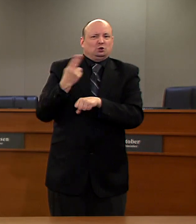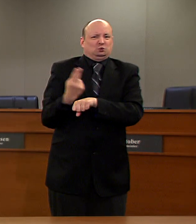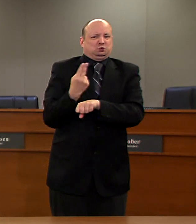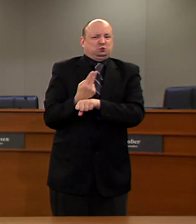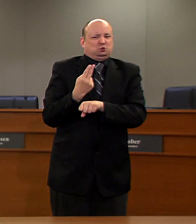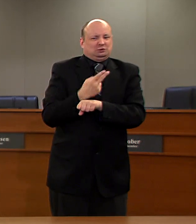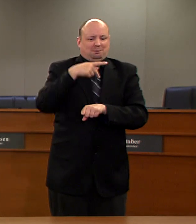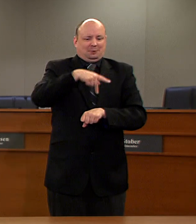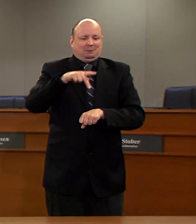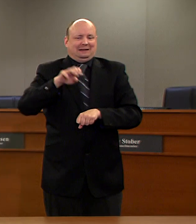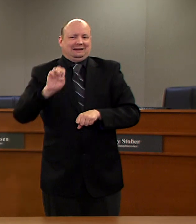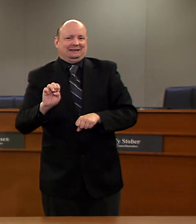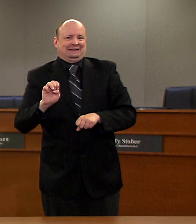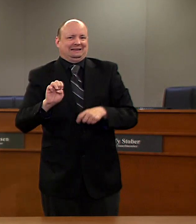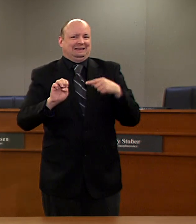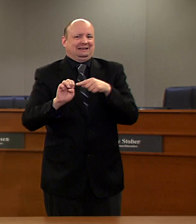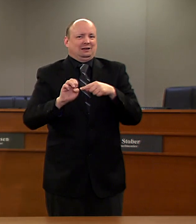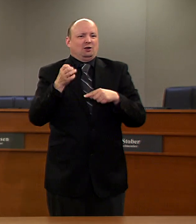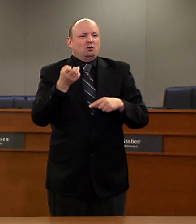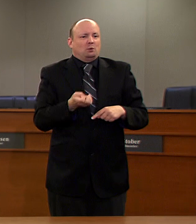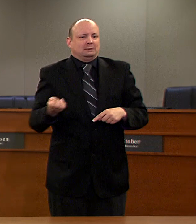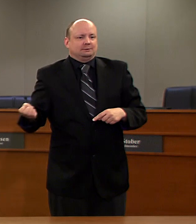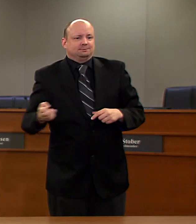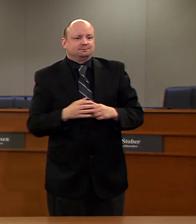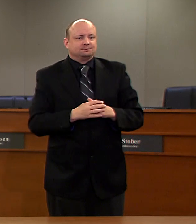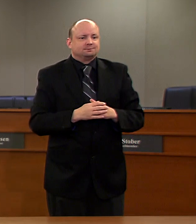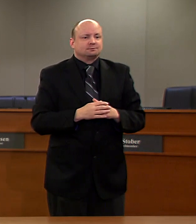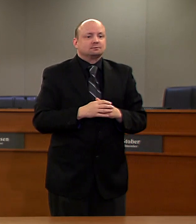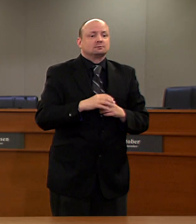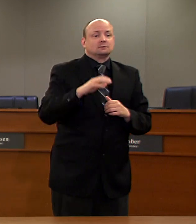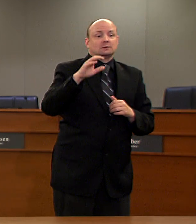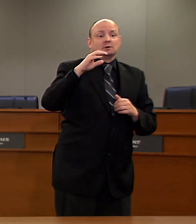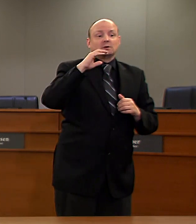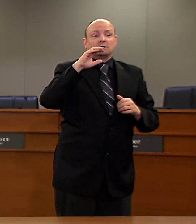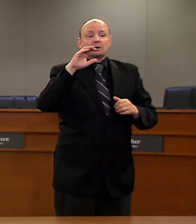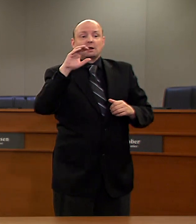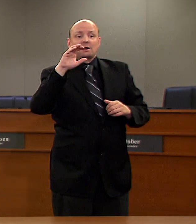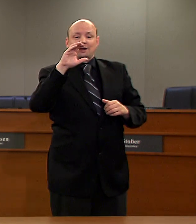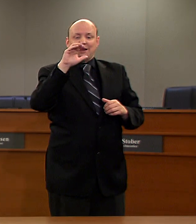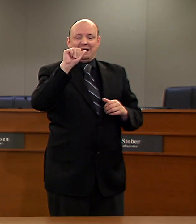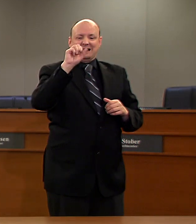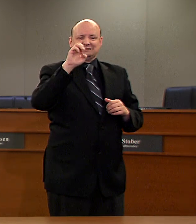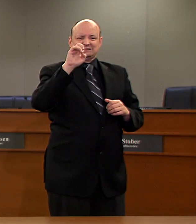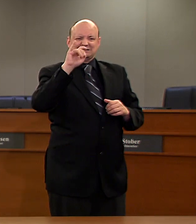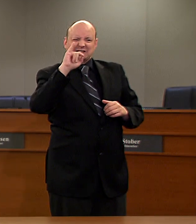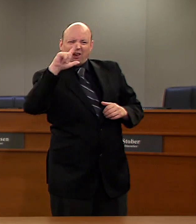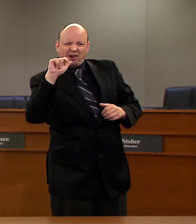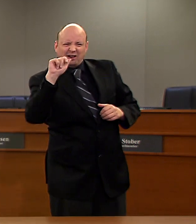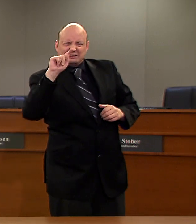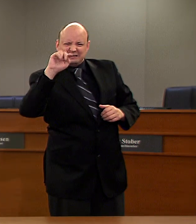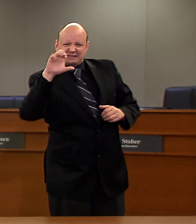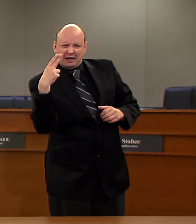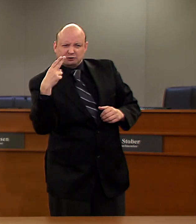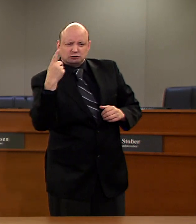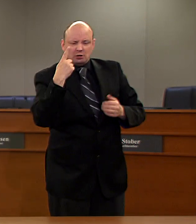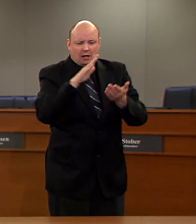Dennis Kampe over at Cascadia Tech Academy found some over at the old Clark County Skill